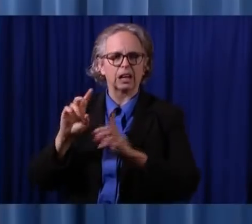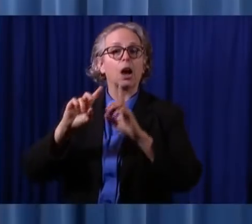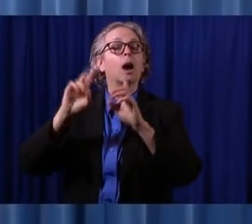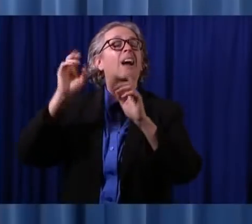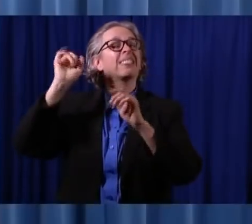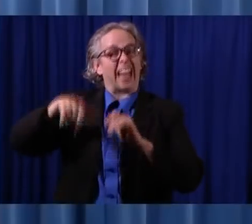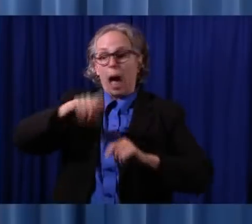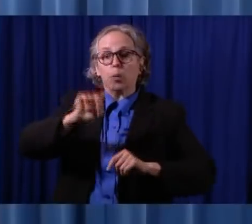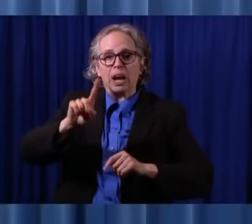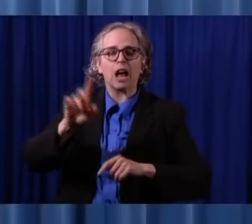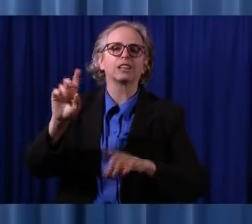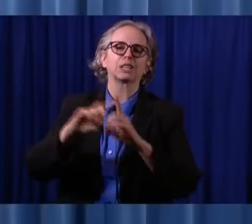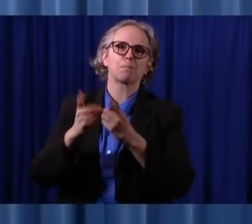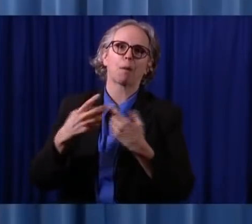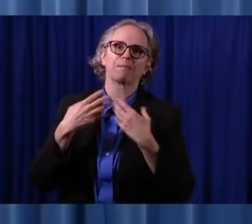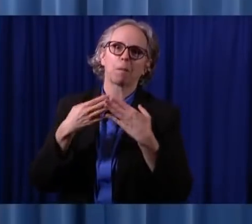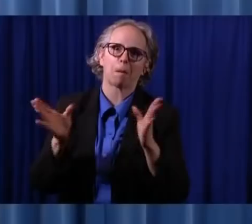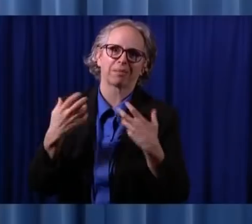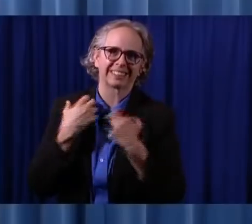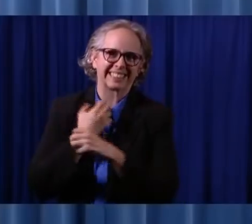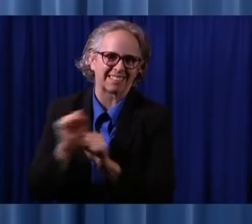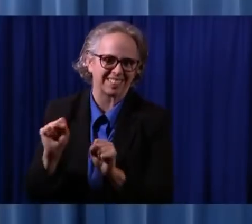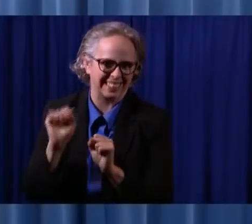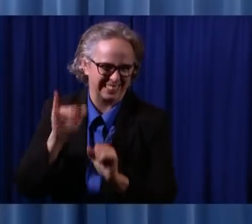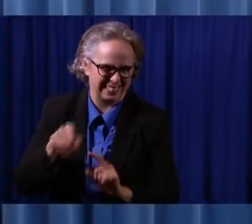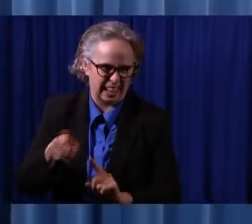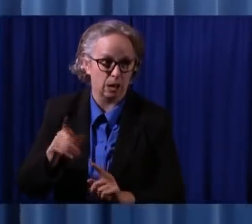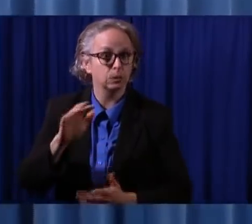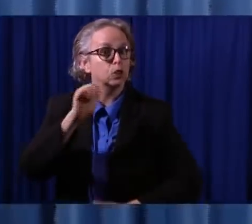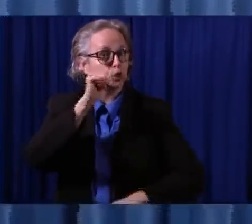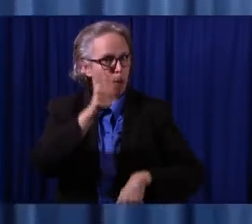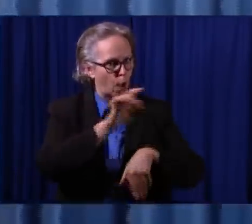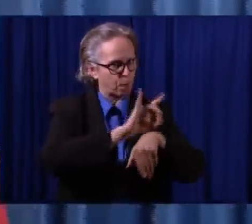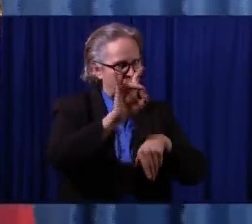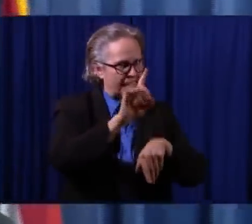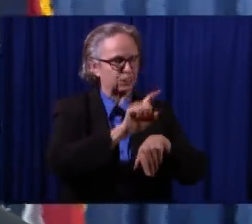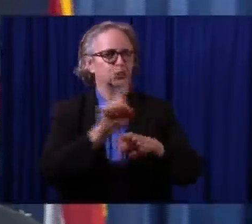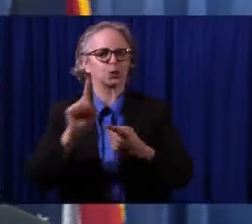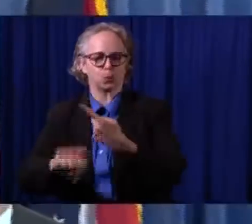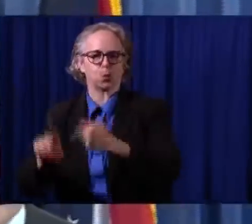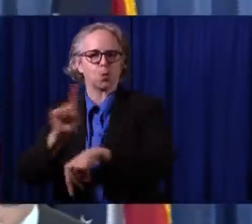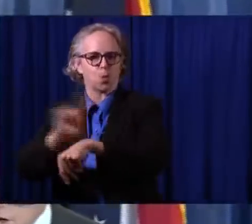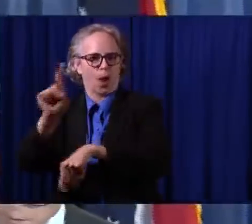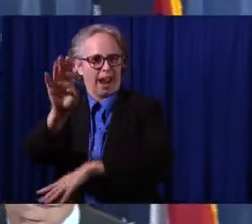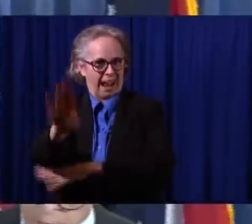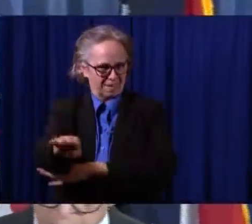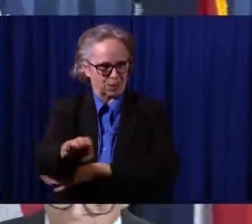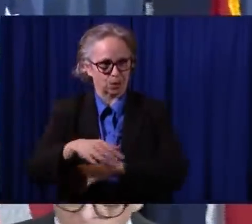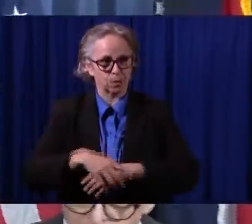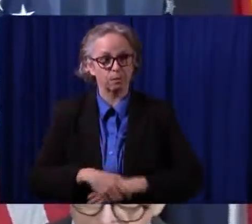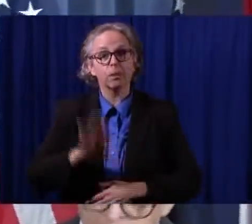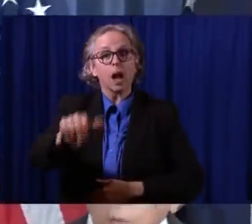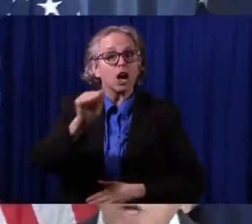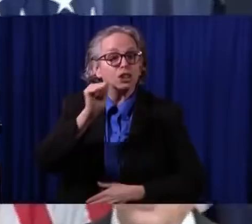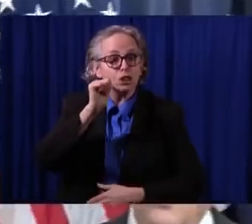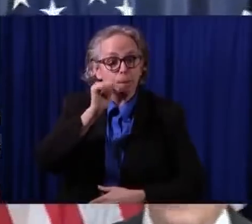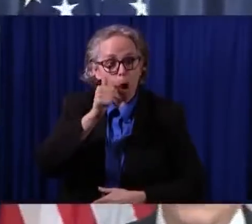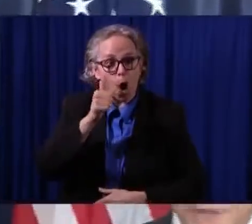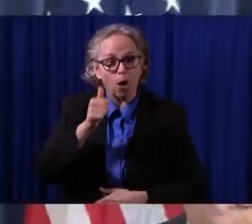LOCATION IS AT 1970 WEST BROAD STREET AT THE DEPARTMENT OF PUBLIC SAFETY AND IT WILL BE 00 A.M. 00 P.M.